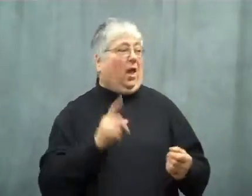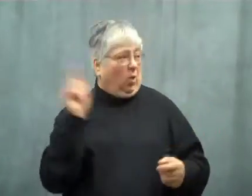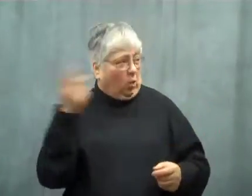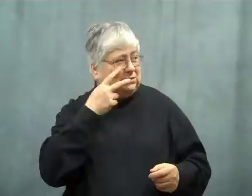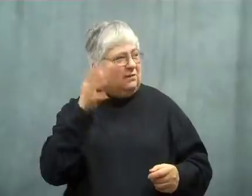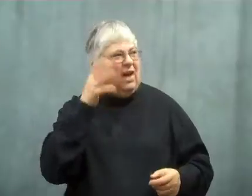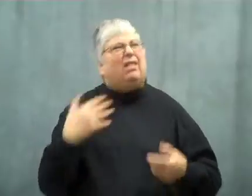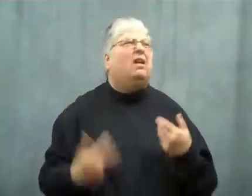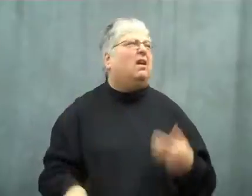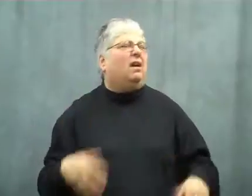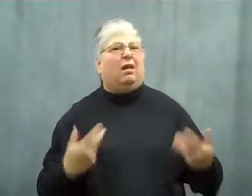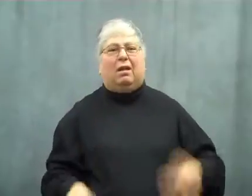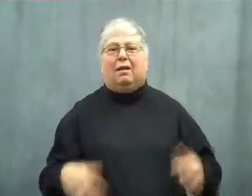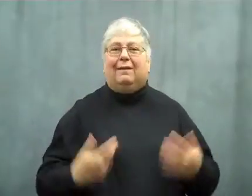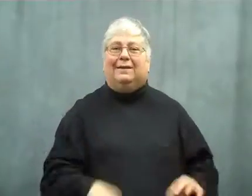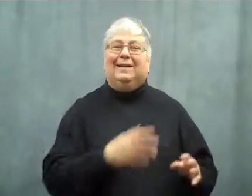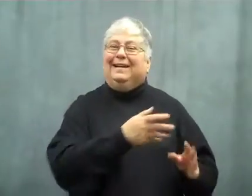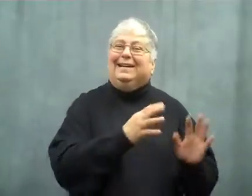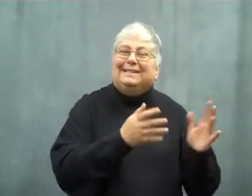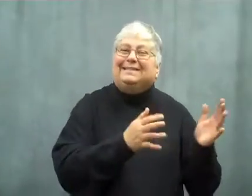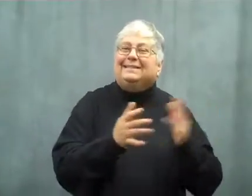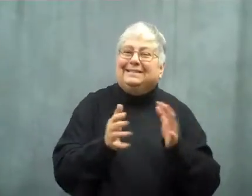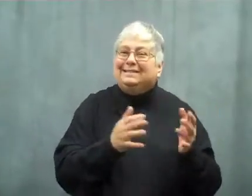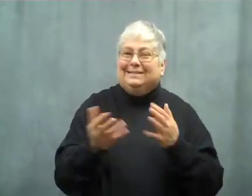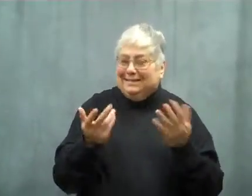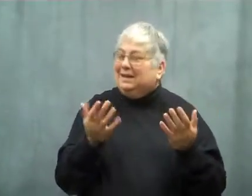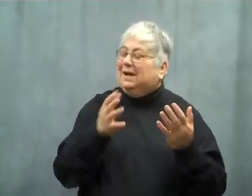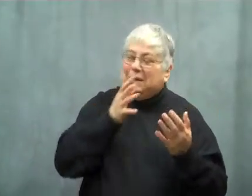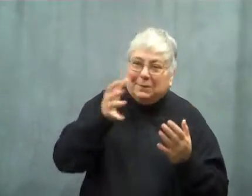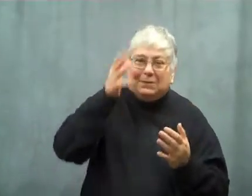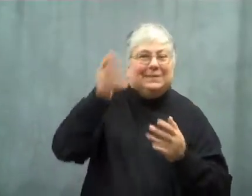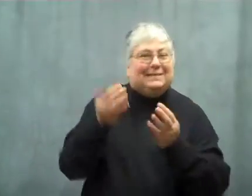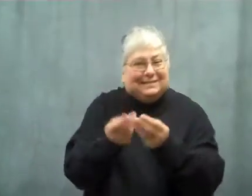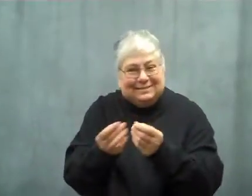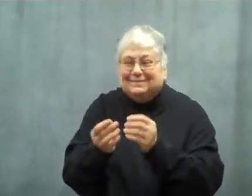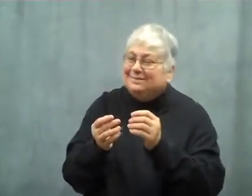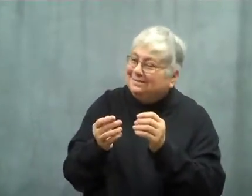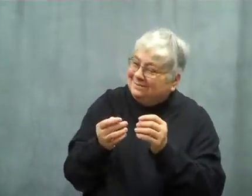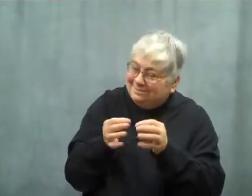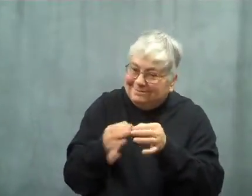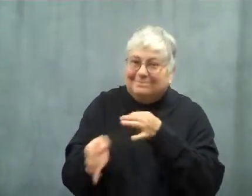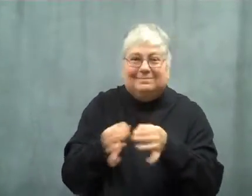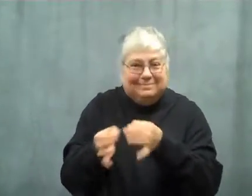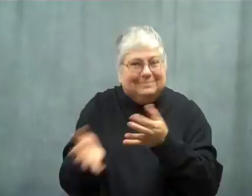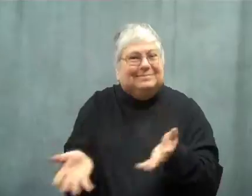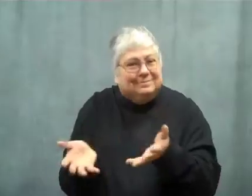They really didn't want to go see their father.